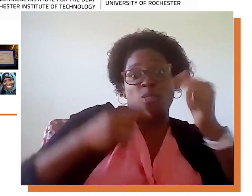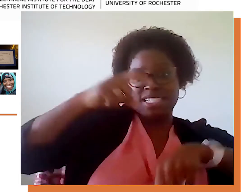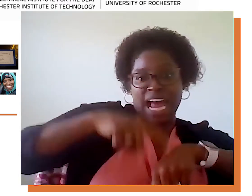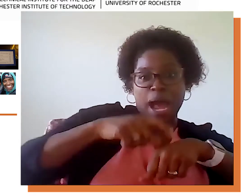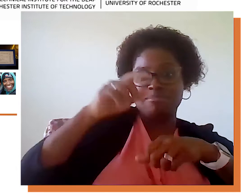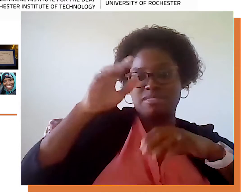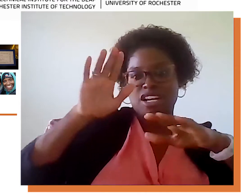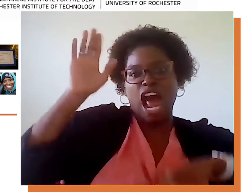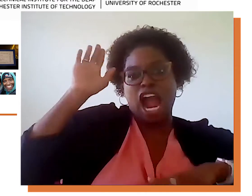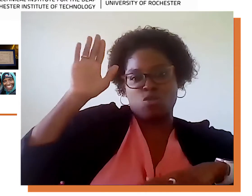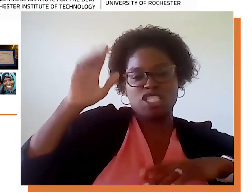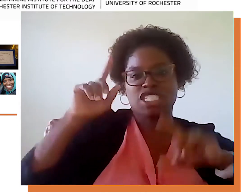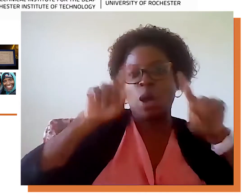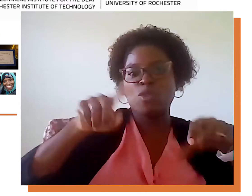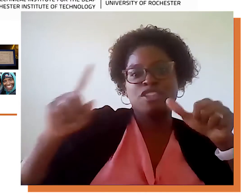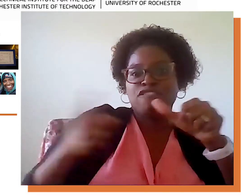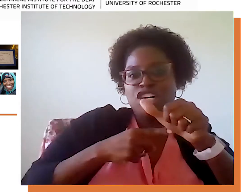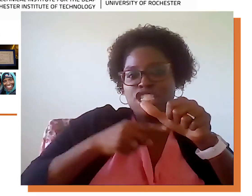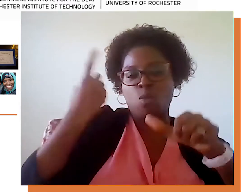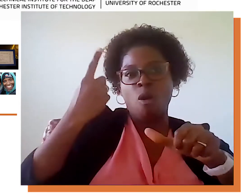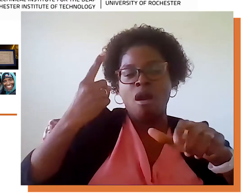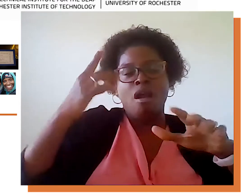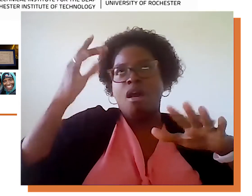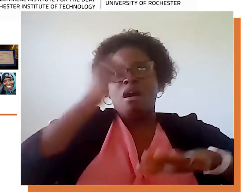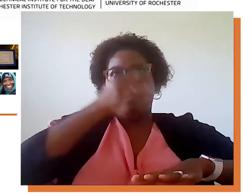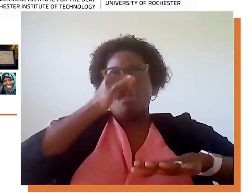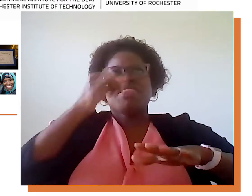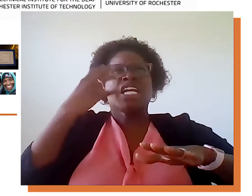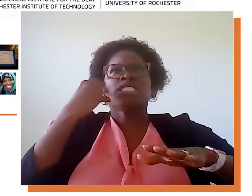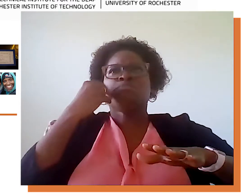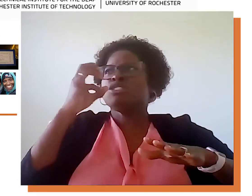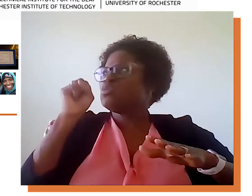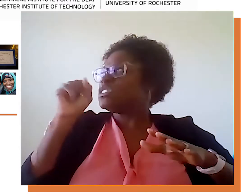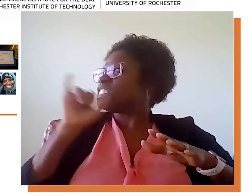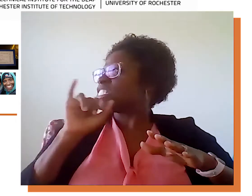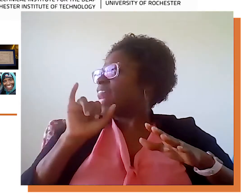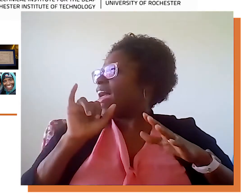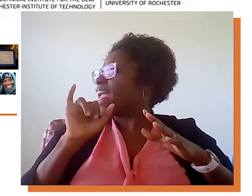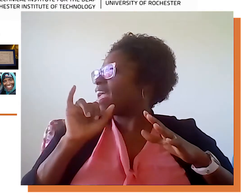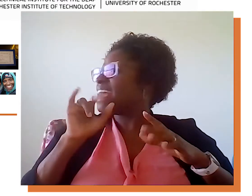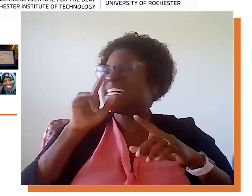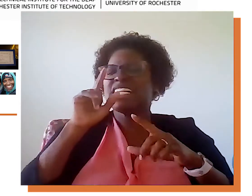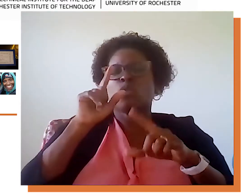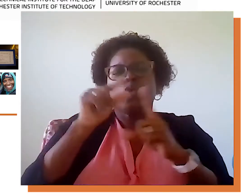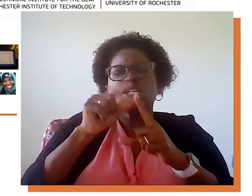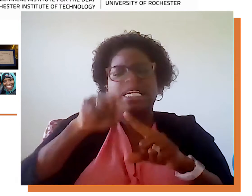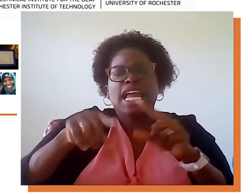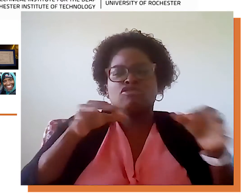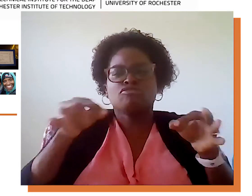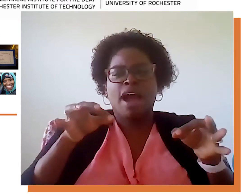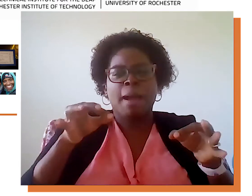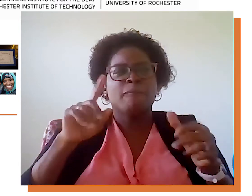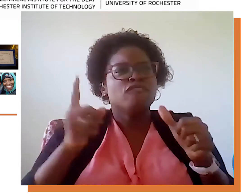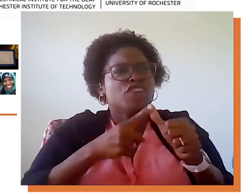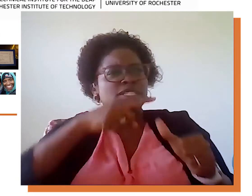So, that was the second really impactful experience. To be able to be there at President Obama's inauguration,